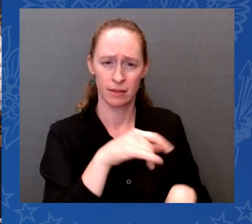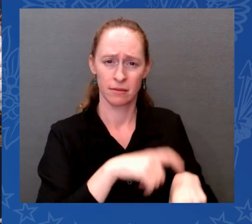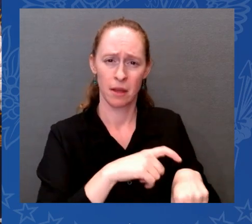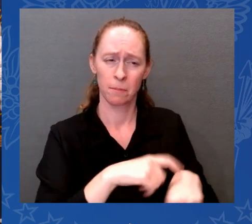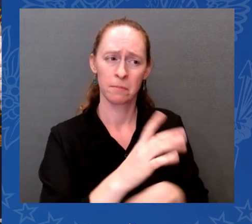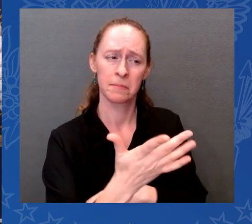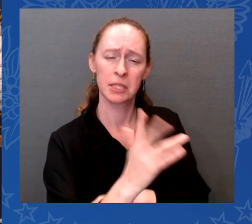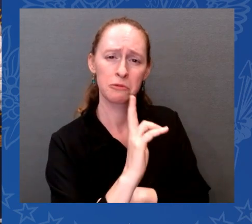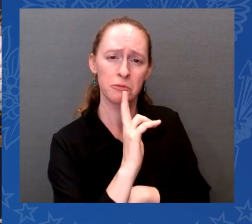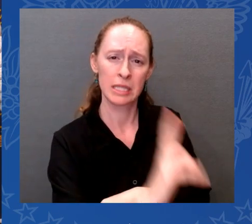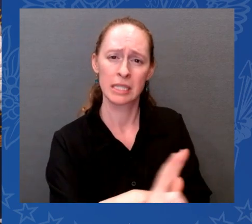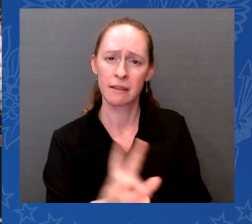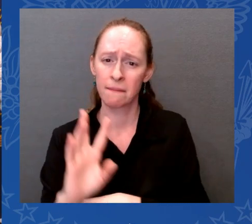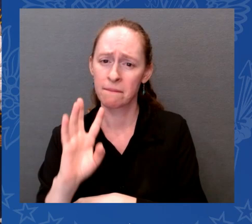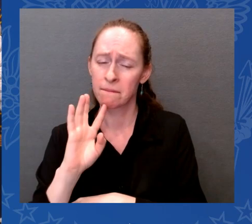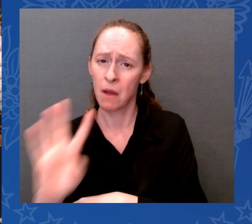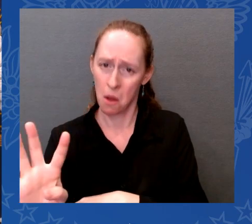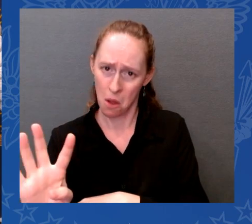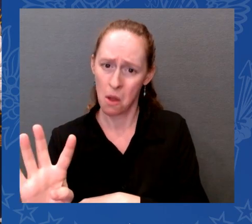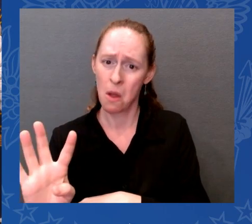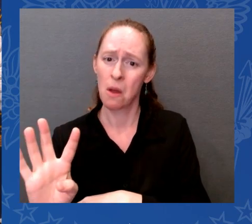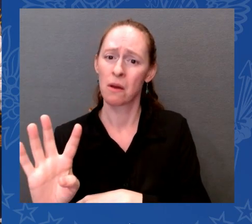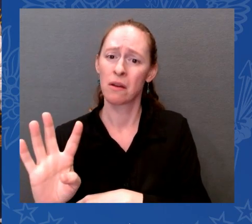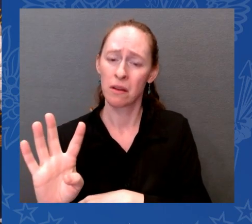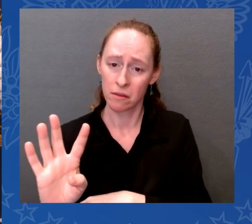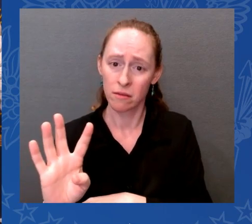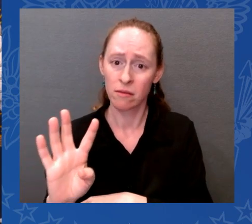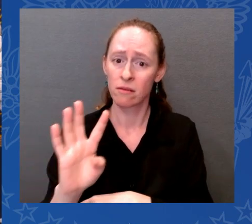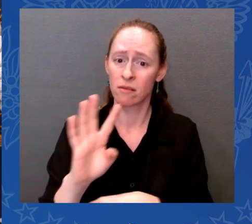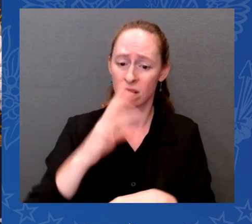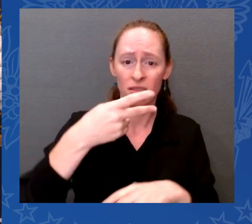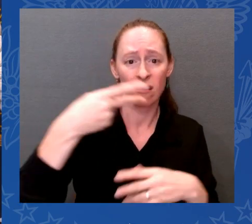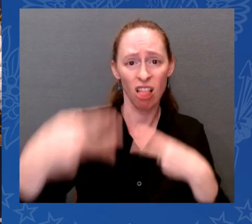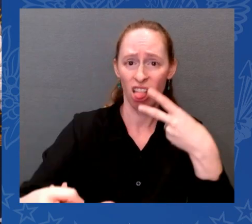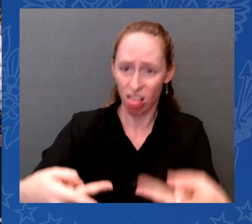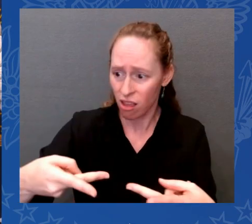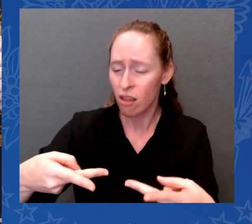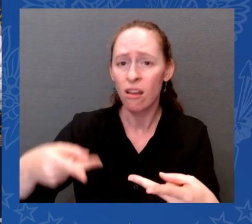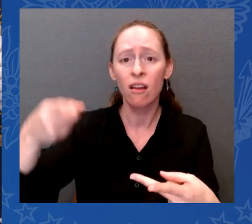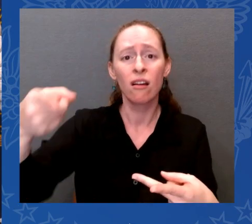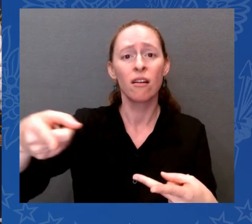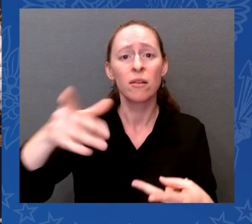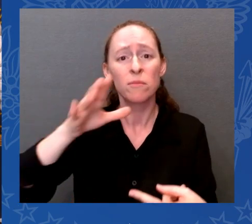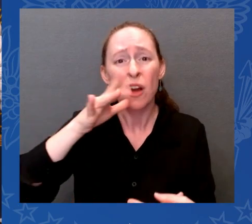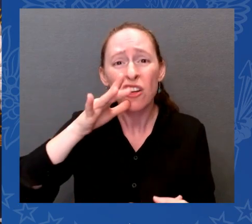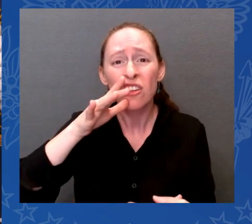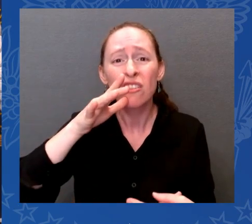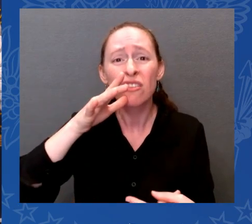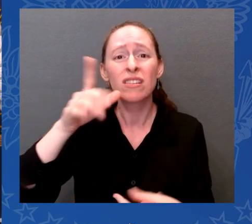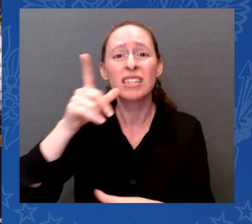And it took the Jaws of Life from my local fire department volunteers to get them out and get them to the hospital.